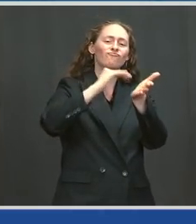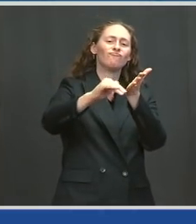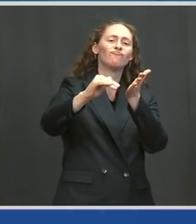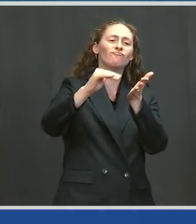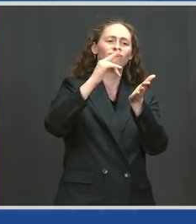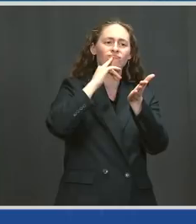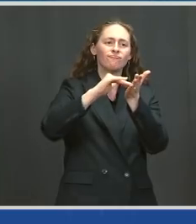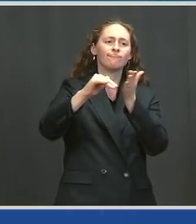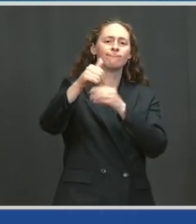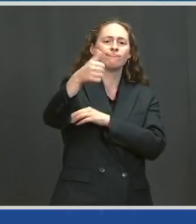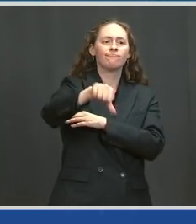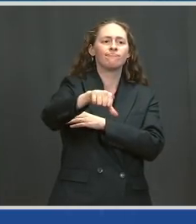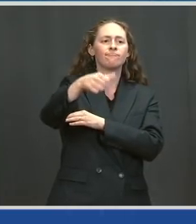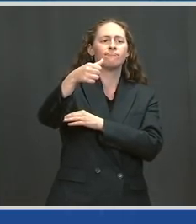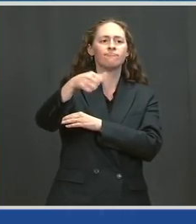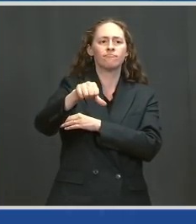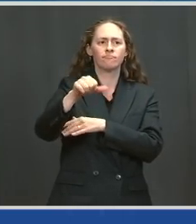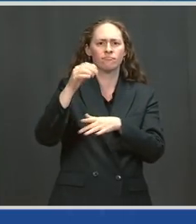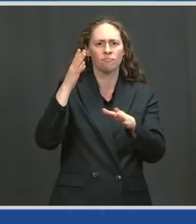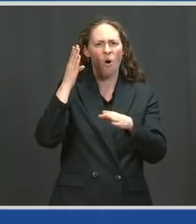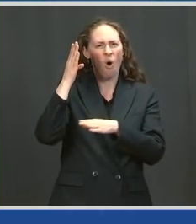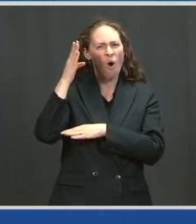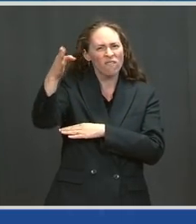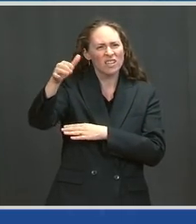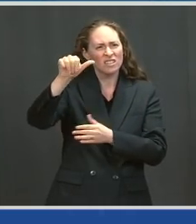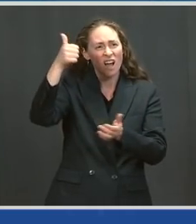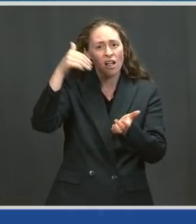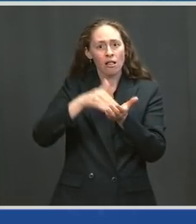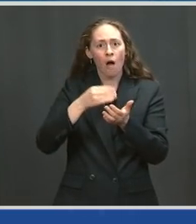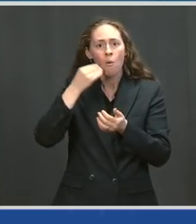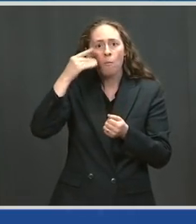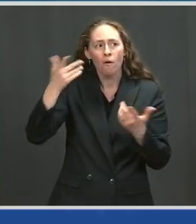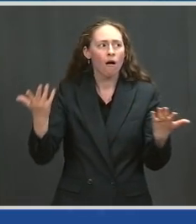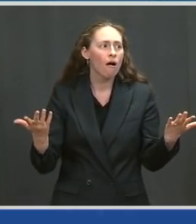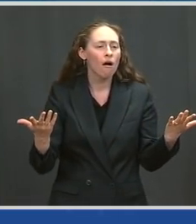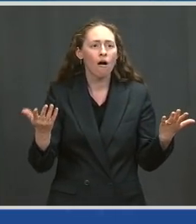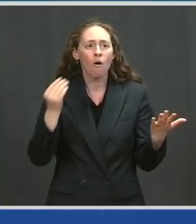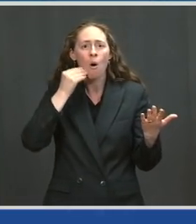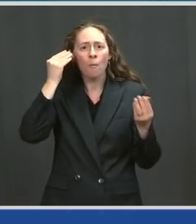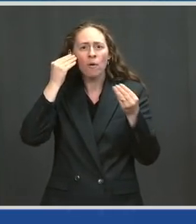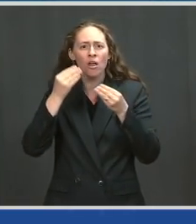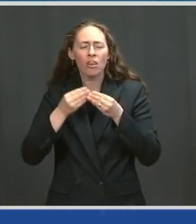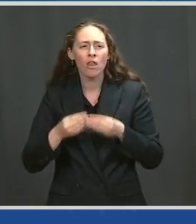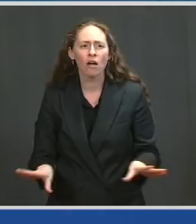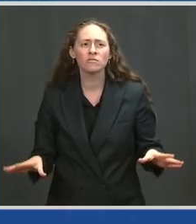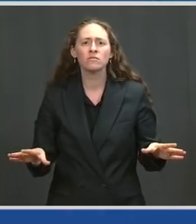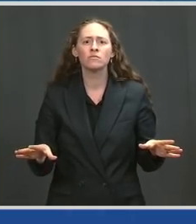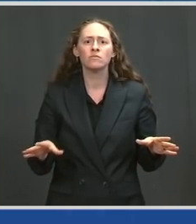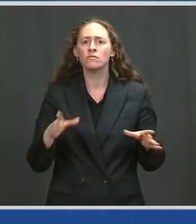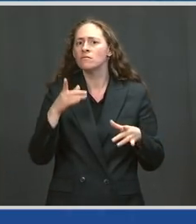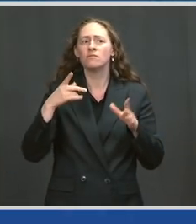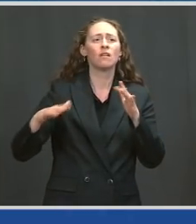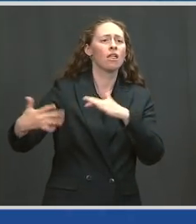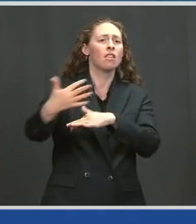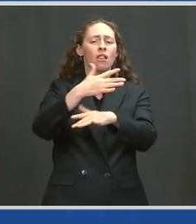placed in interment camps. As I was told today, they were told, "Don't you mention you were ever in a camp